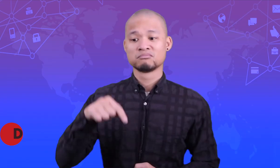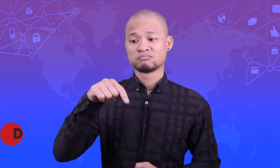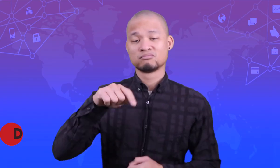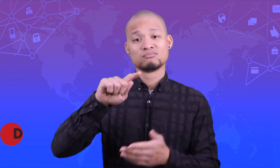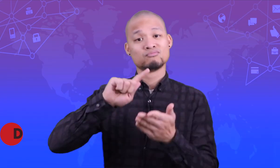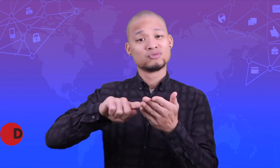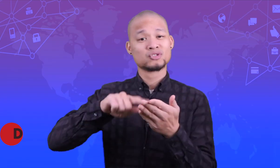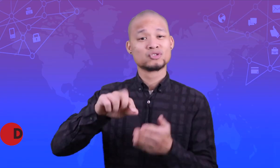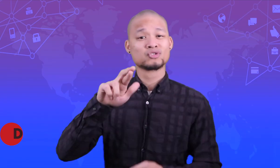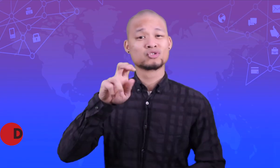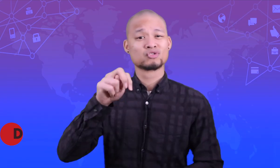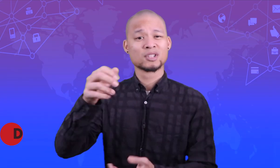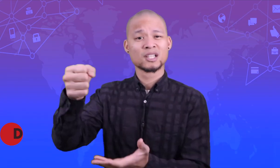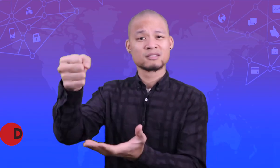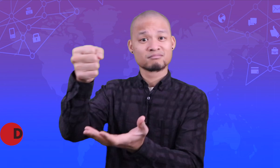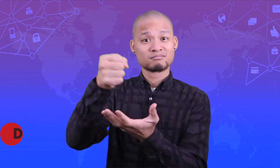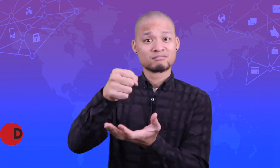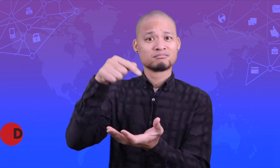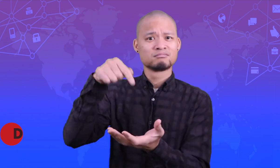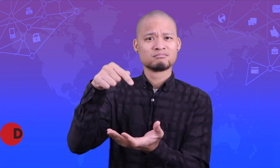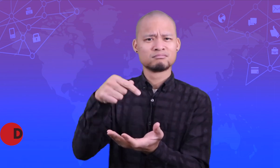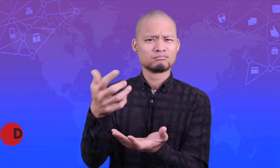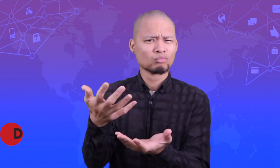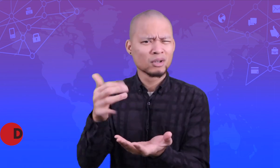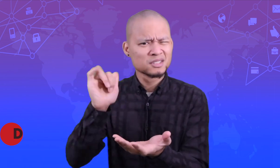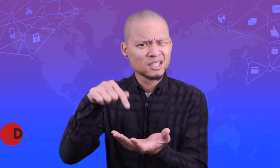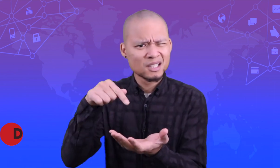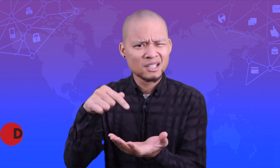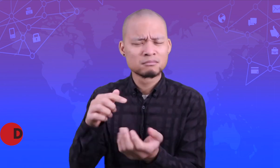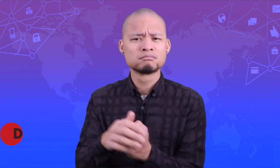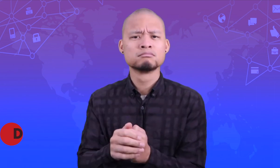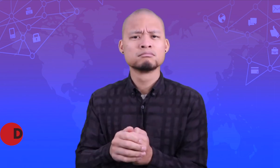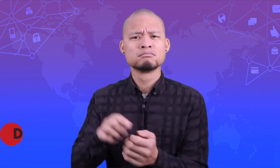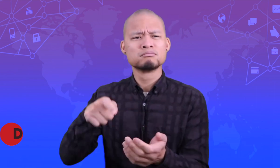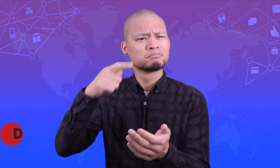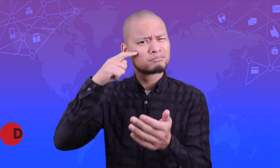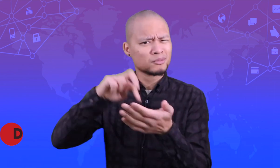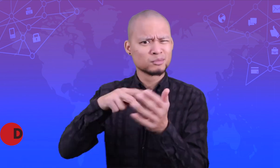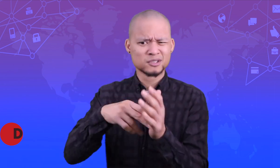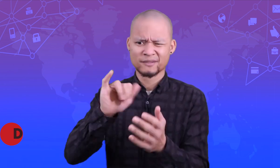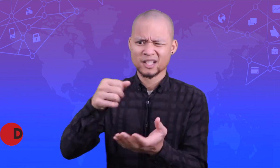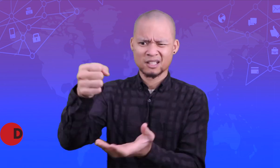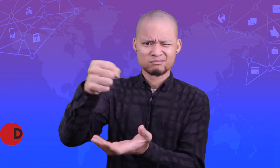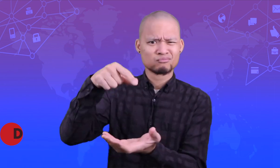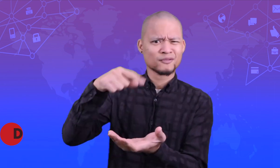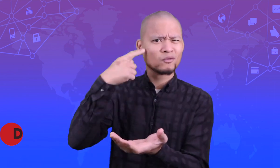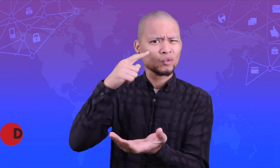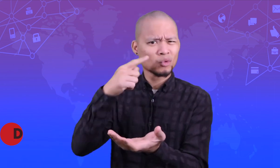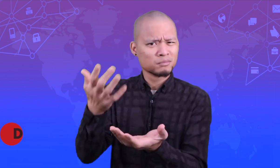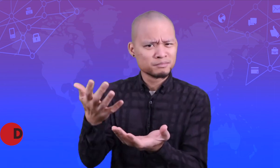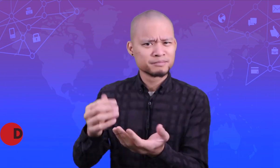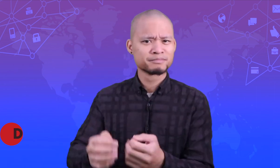What are these research grants for? What is the purpose of these grants?